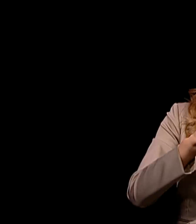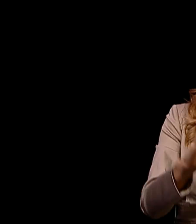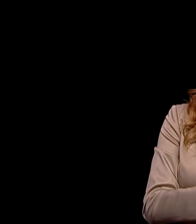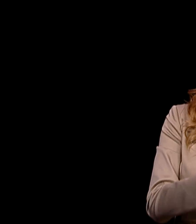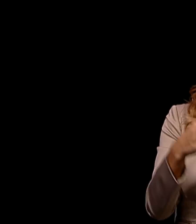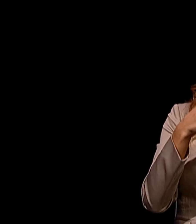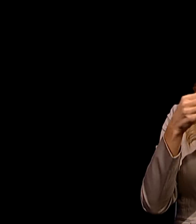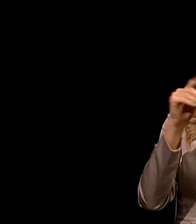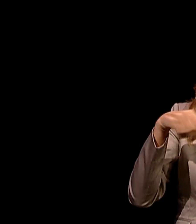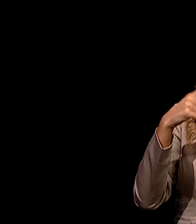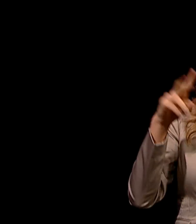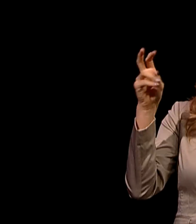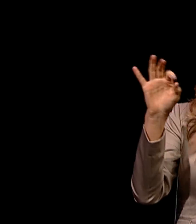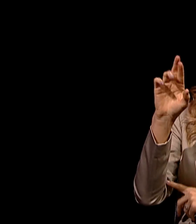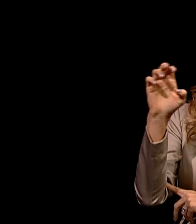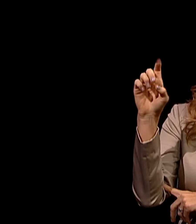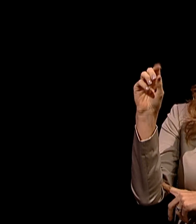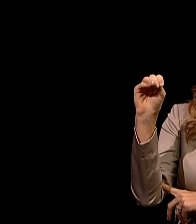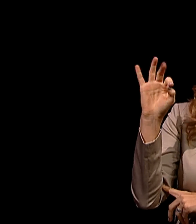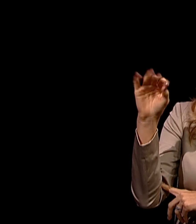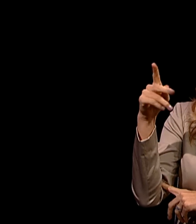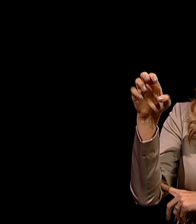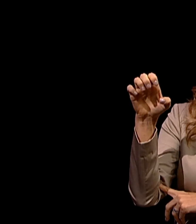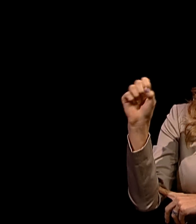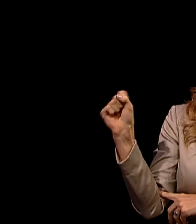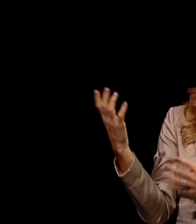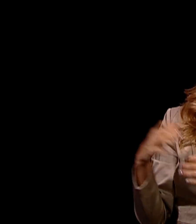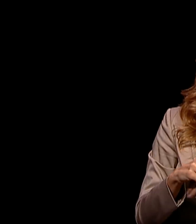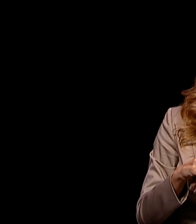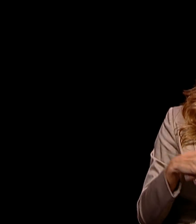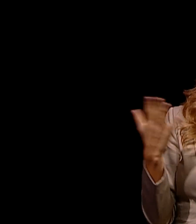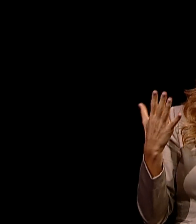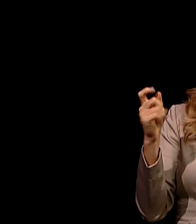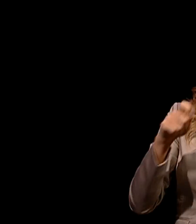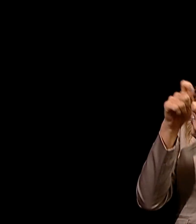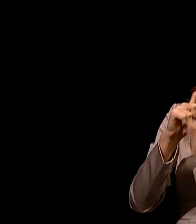Do you know the first amendment of the constitution talks about freedom of the press?